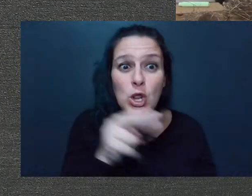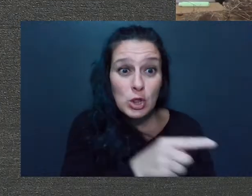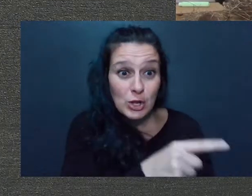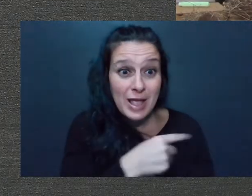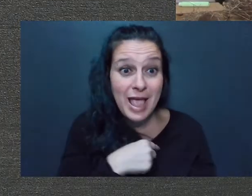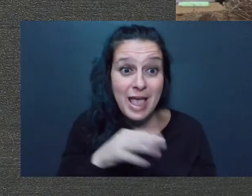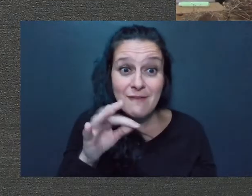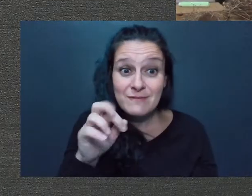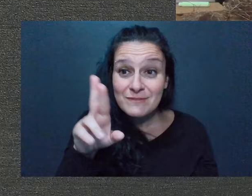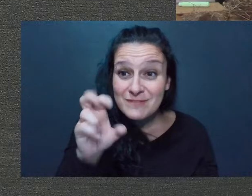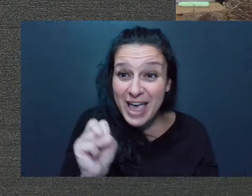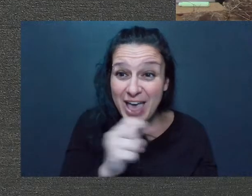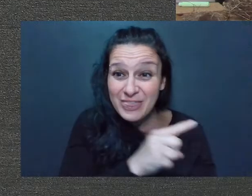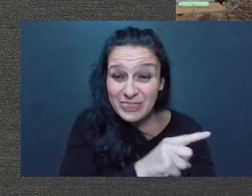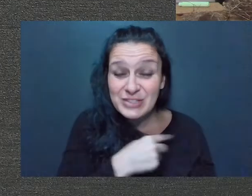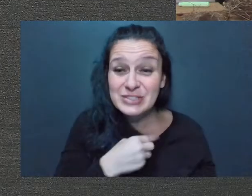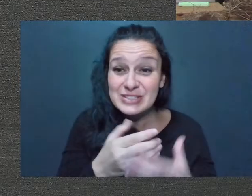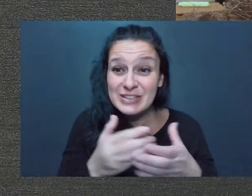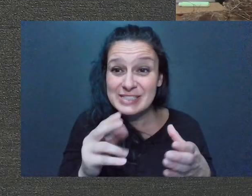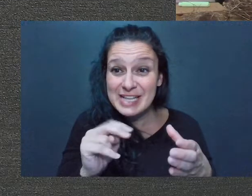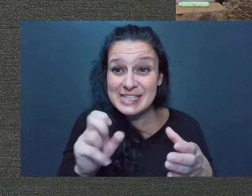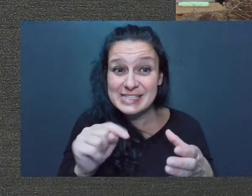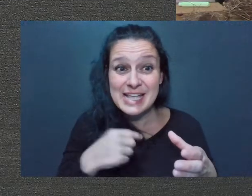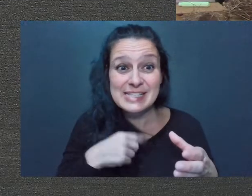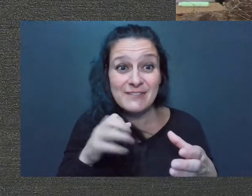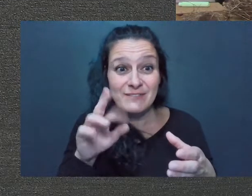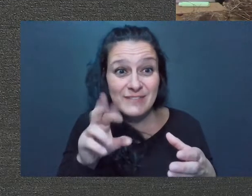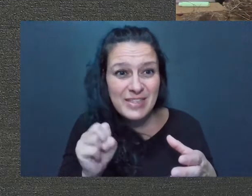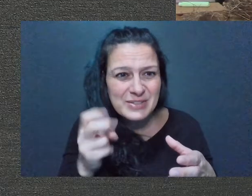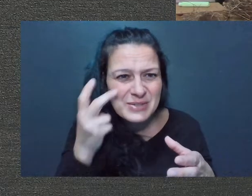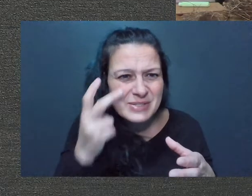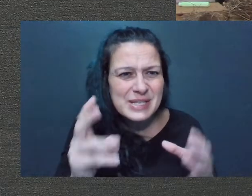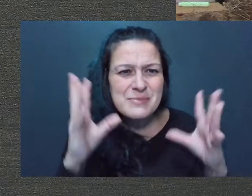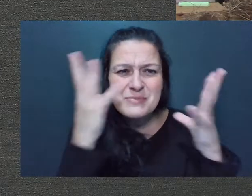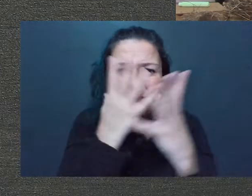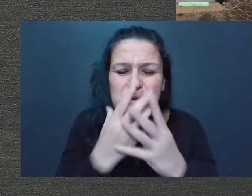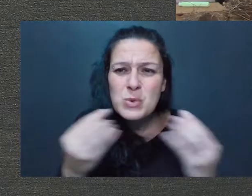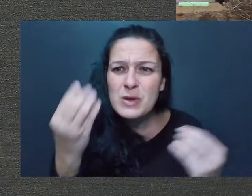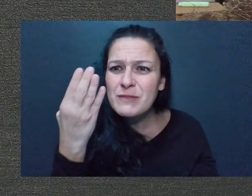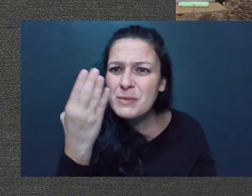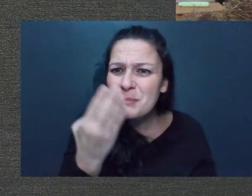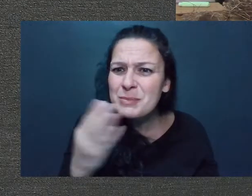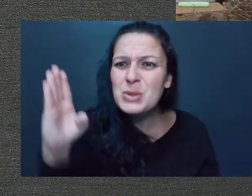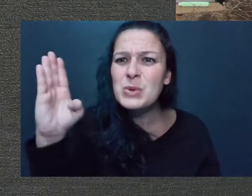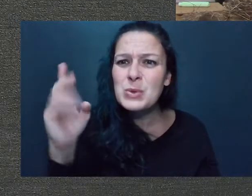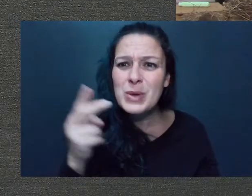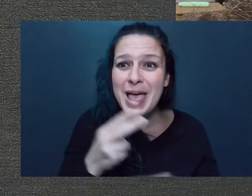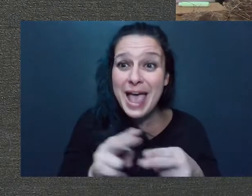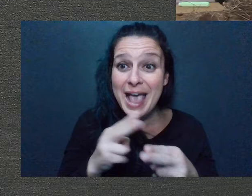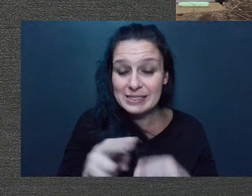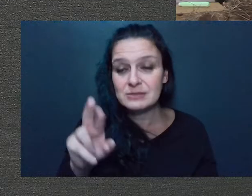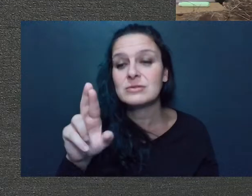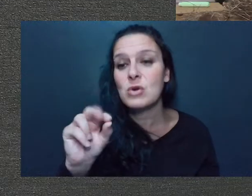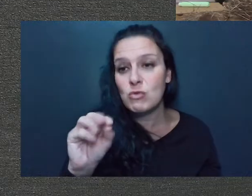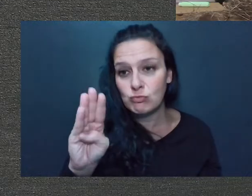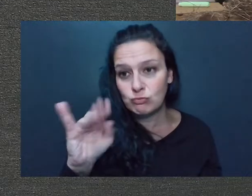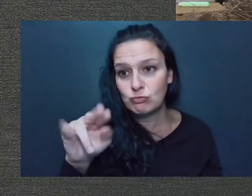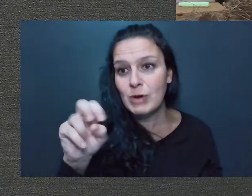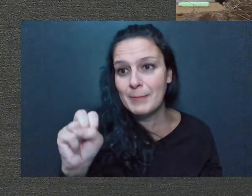It has feathers in it. And look at these eggs though. Do you see these beautiful blue eggs? These are robin's eggs.